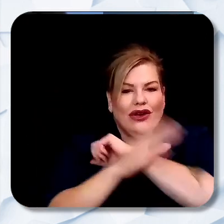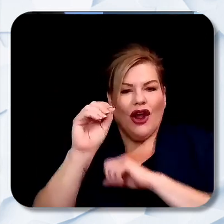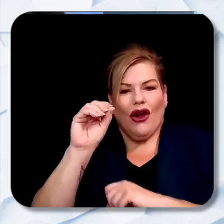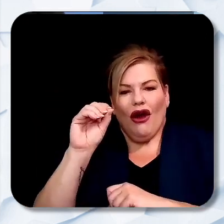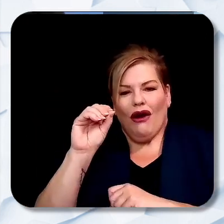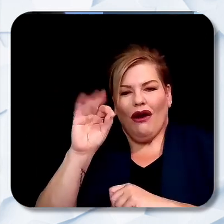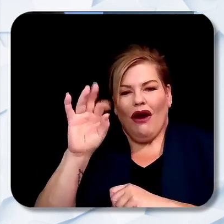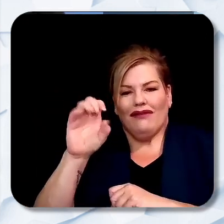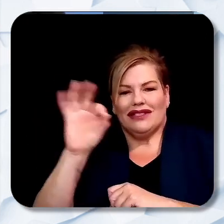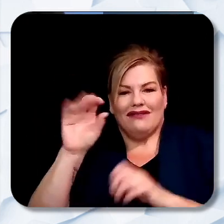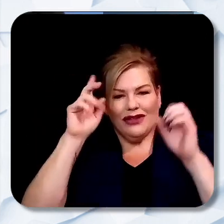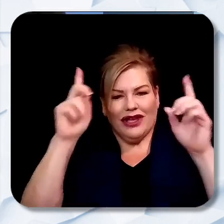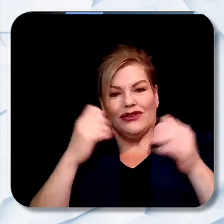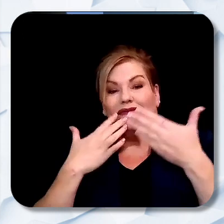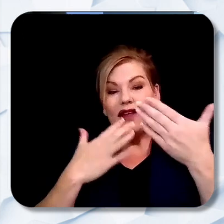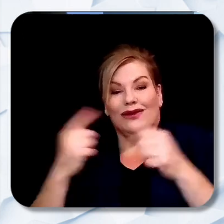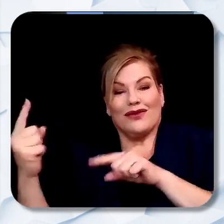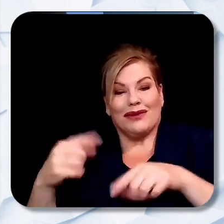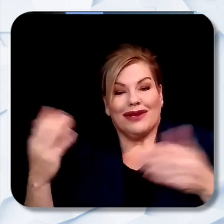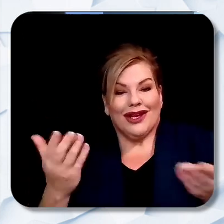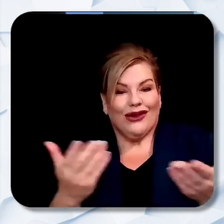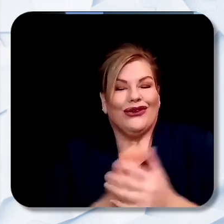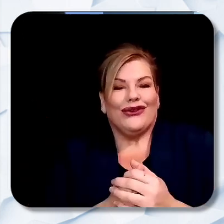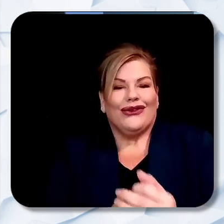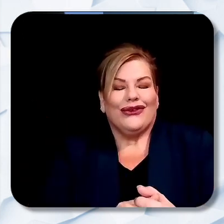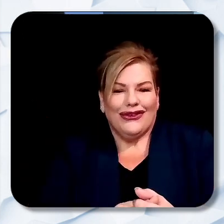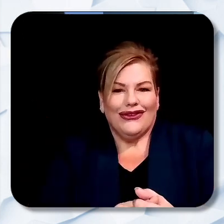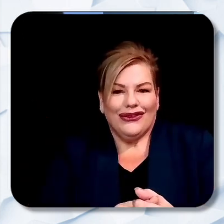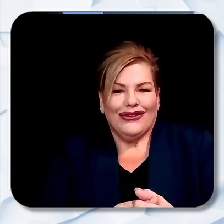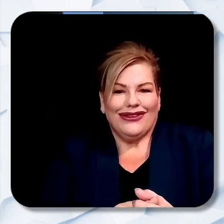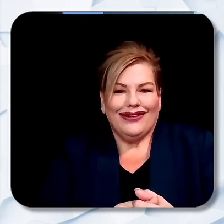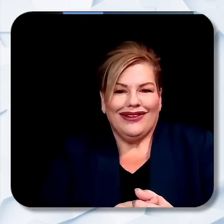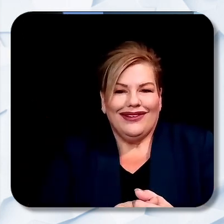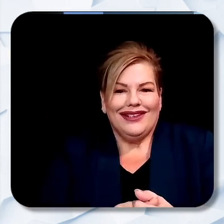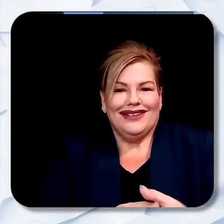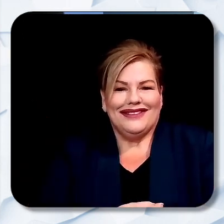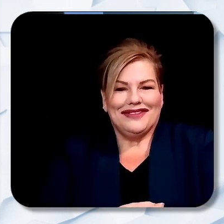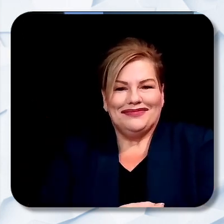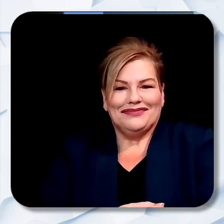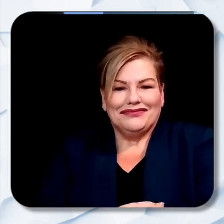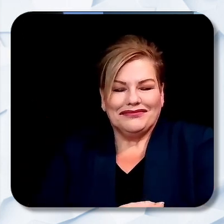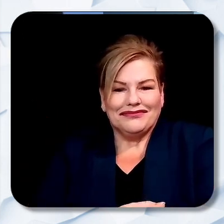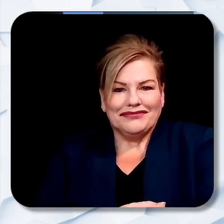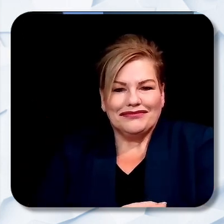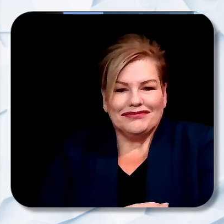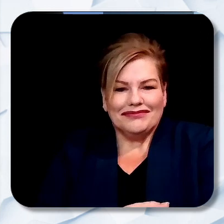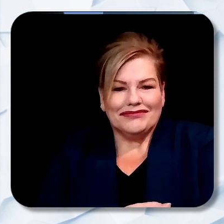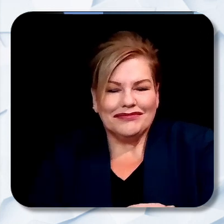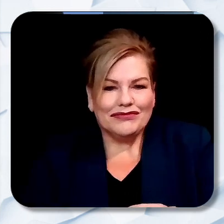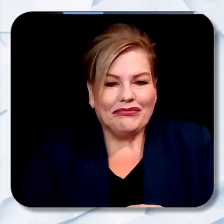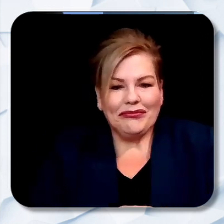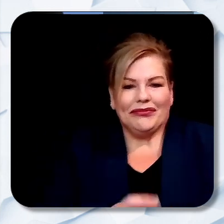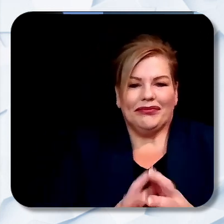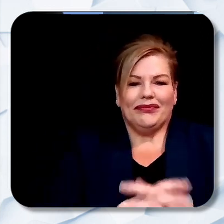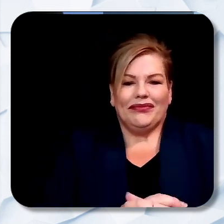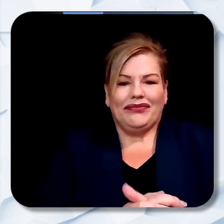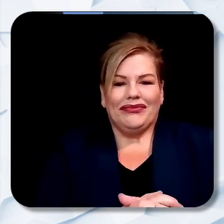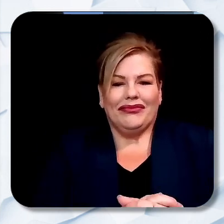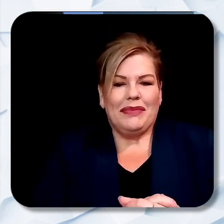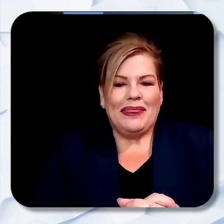you. Uh thank you for being here. Dareen Khatib-OCDE: